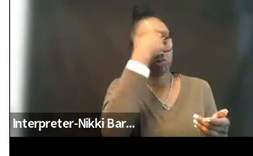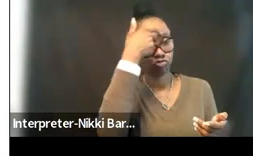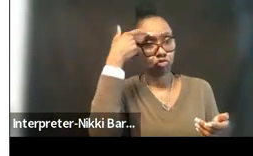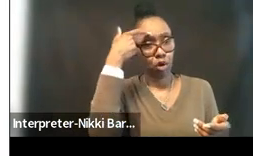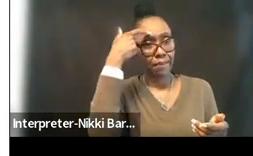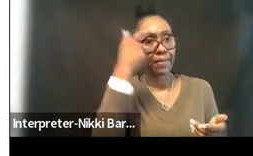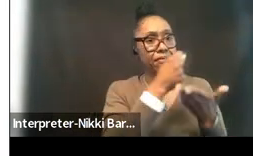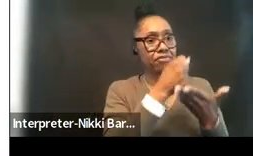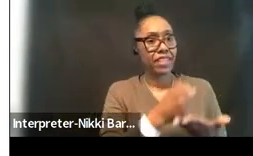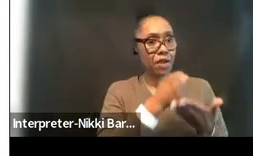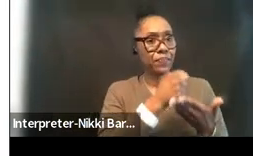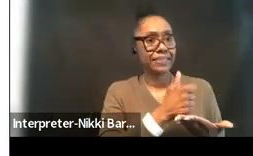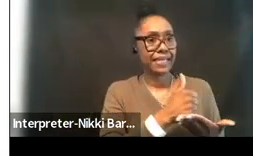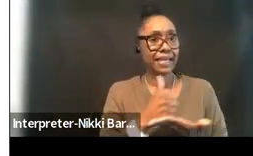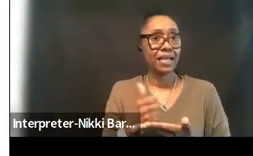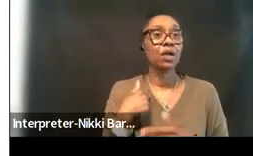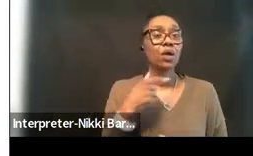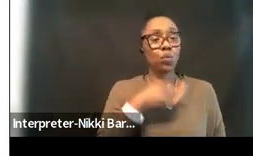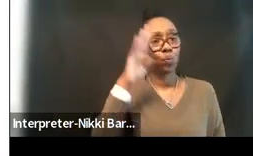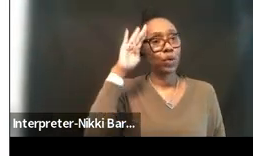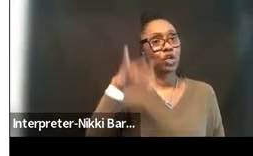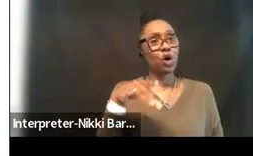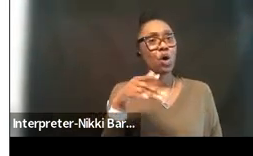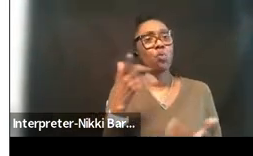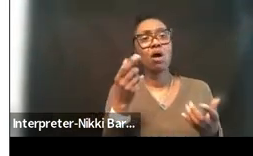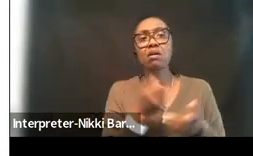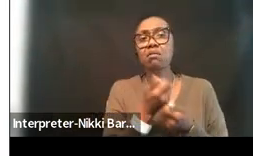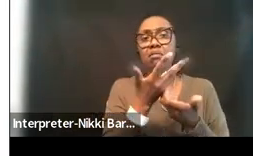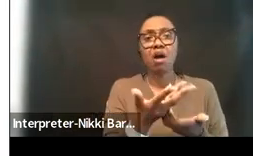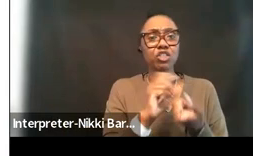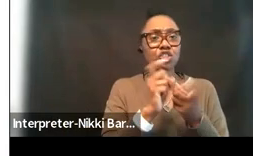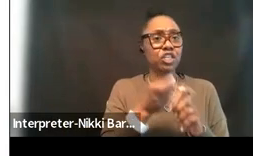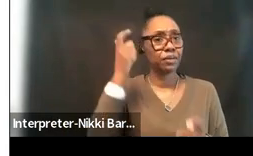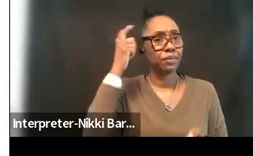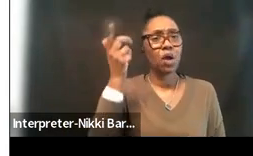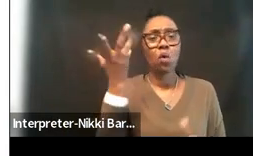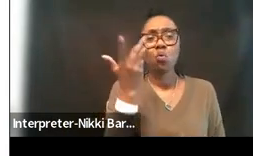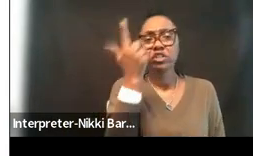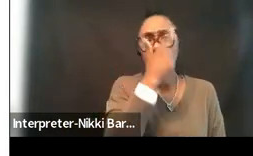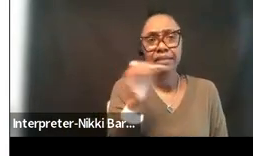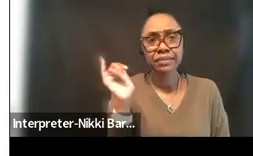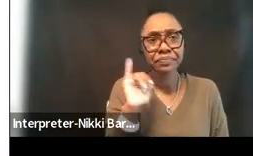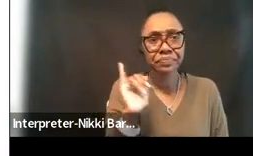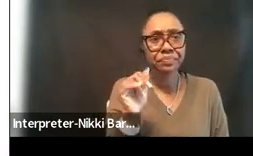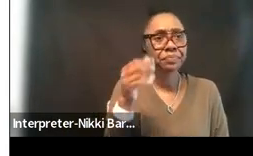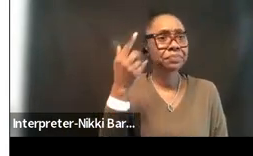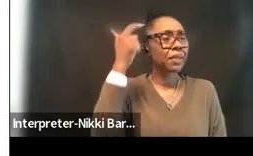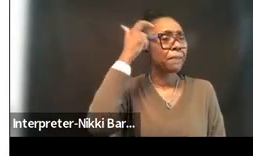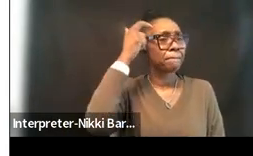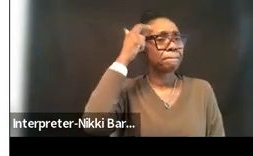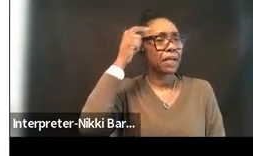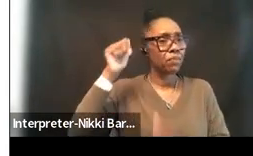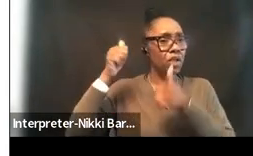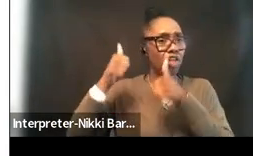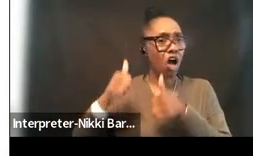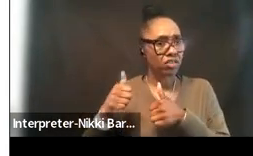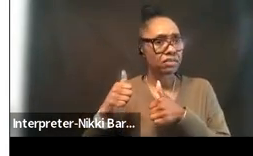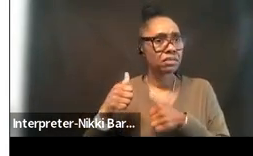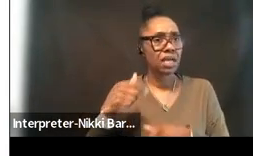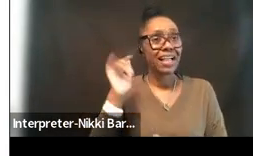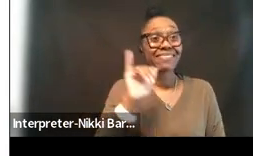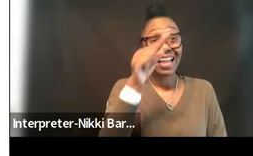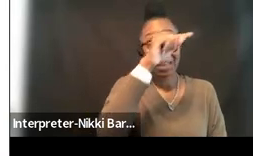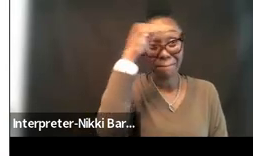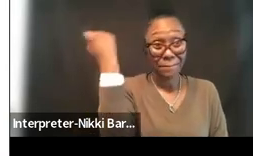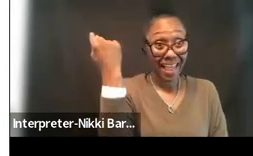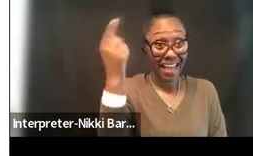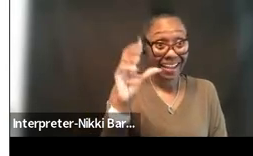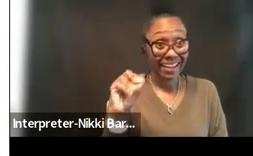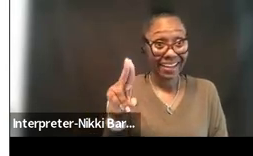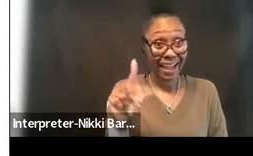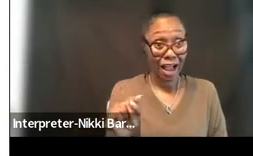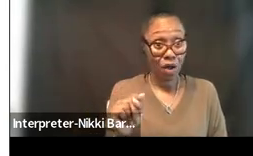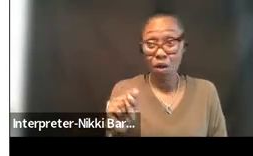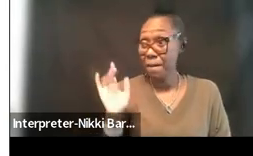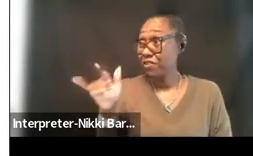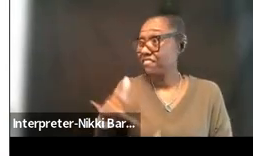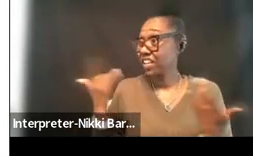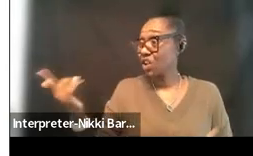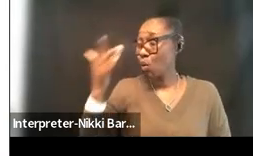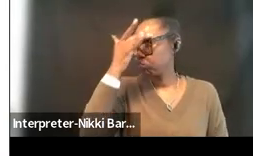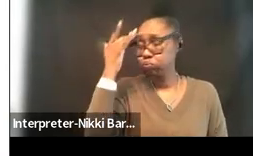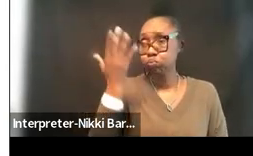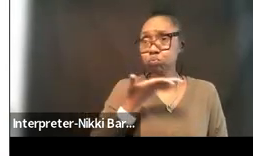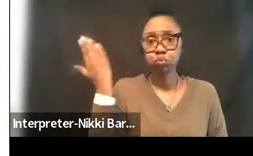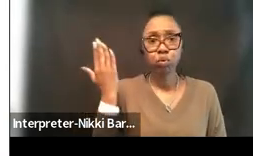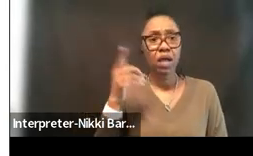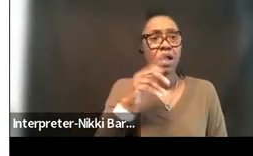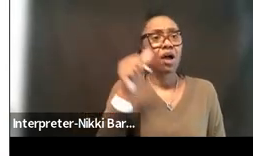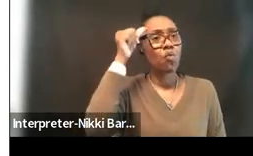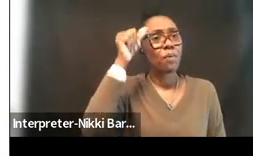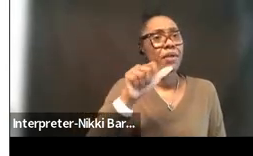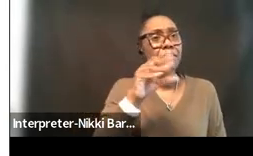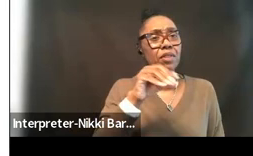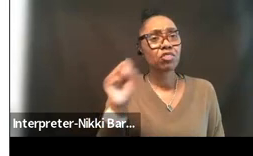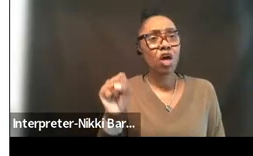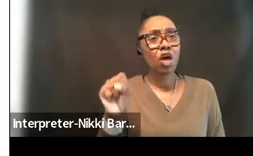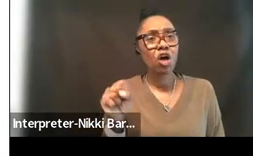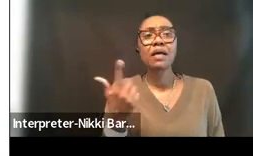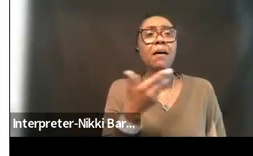So we know what has caused a change in the brain. How are these symptoms going to look? Memory loss again is quite common that blackout that we spoke about of the events, but also having memory loss of present and recent past events.